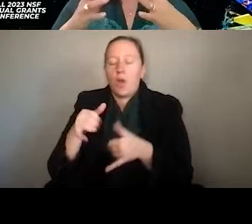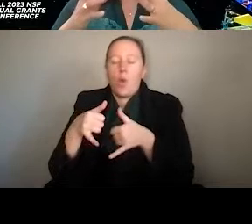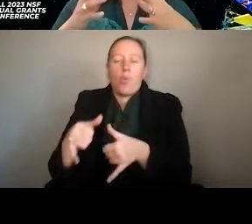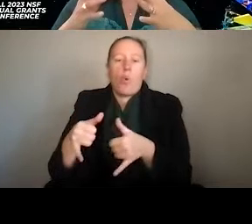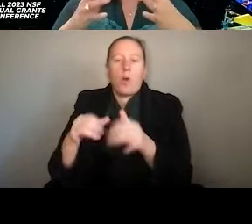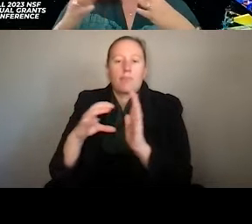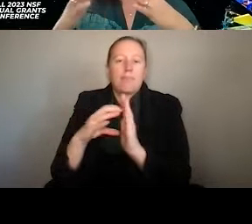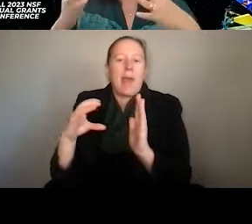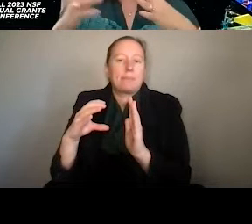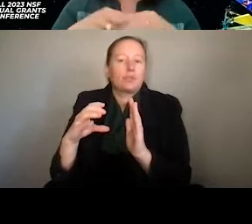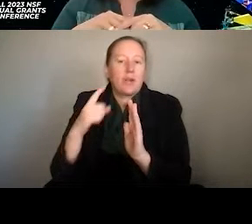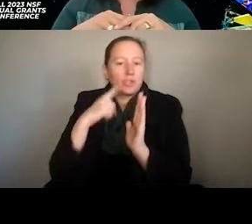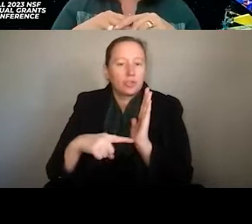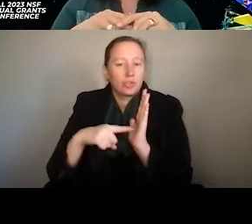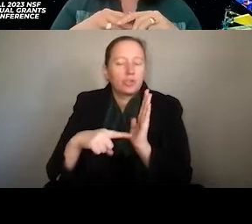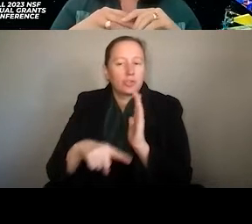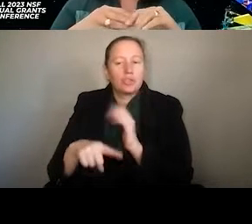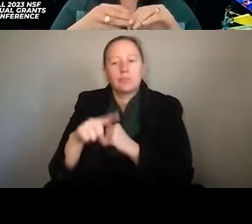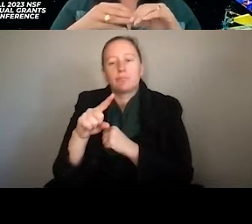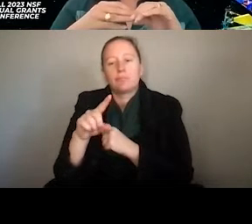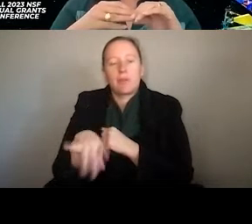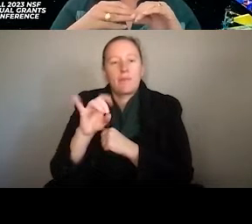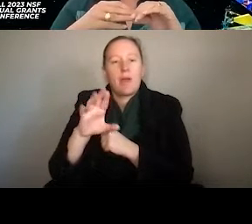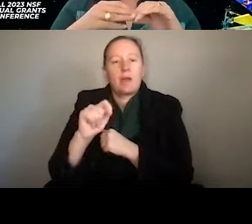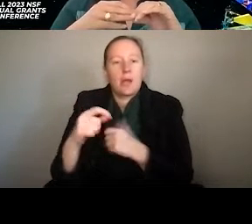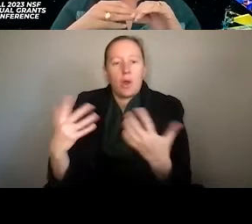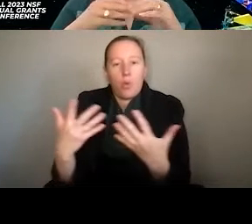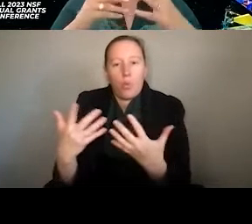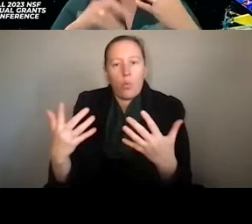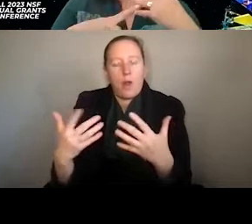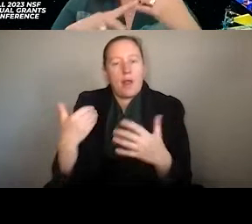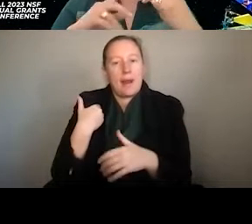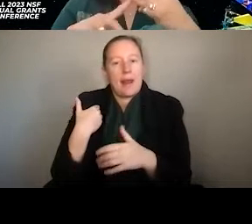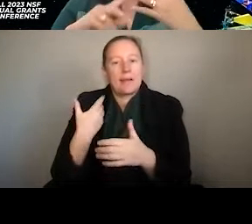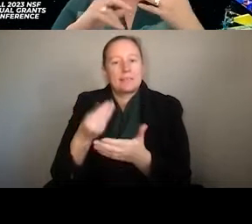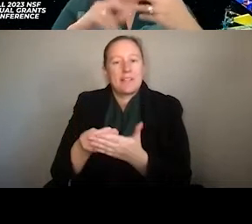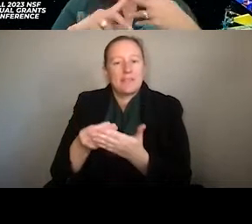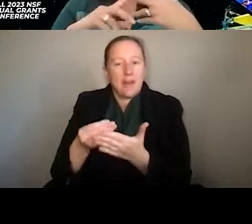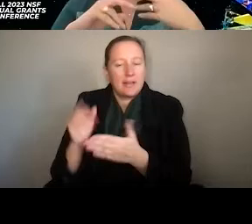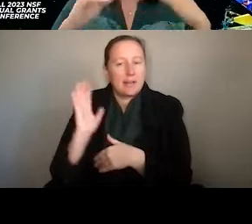search terms or other classifications to find out what has been funded in divisions, program, concepts.